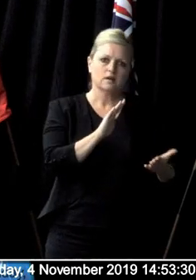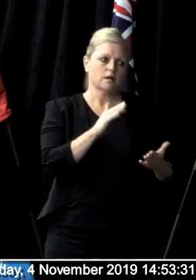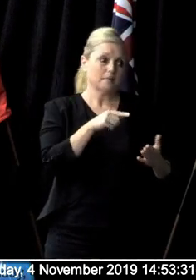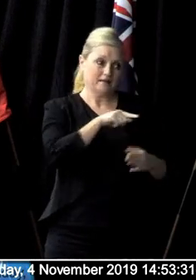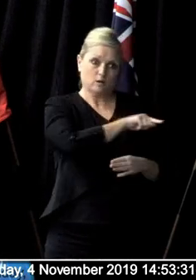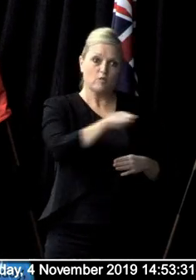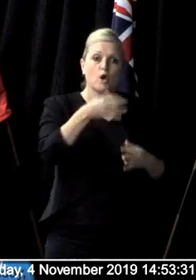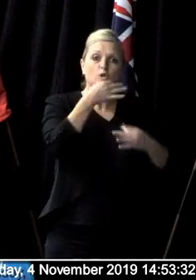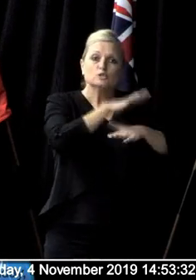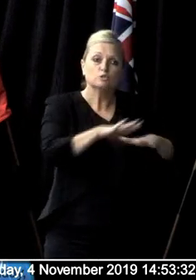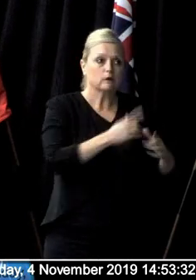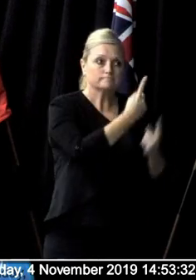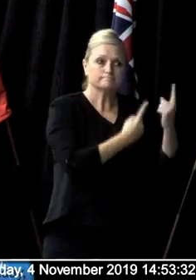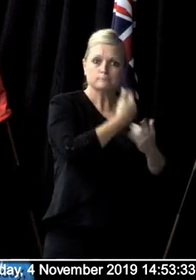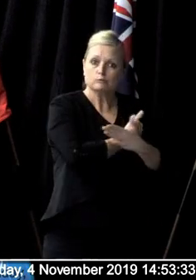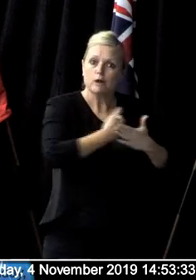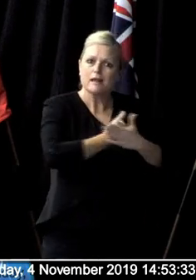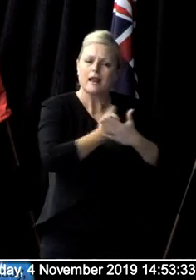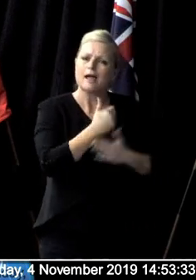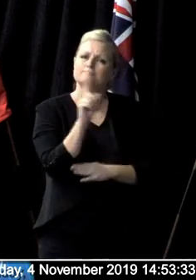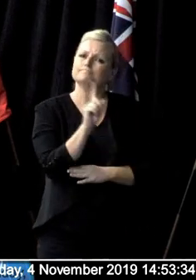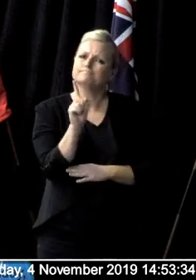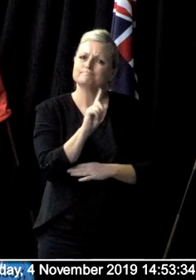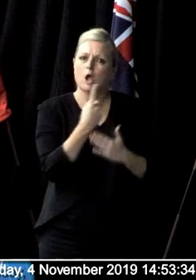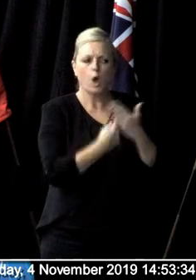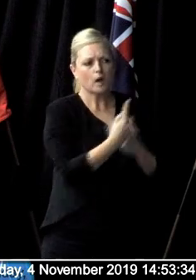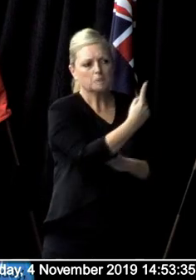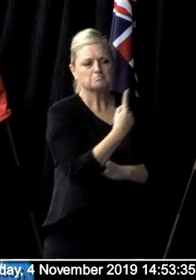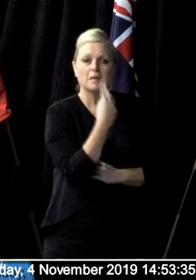Most of it is usually in two-hour blocks a day.